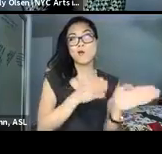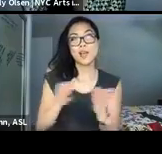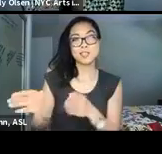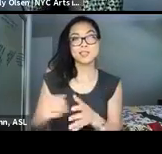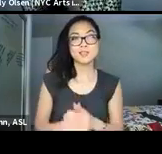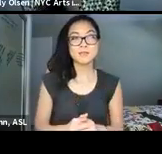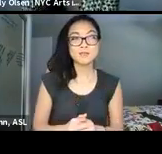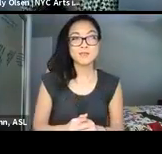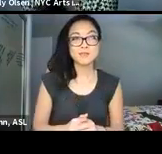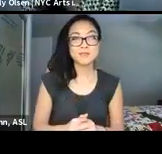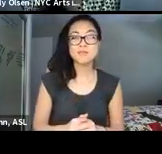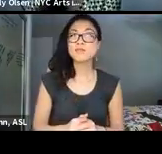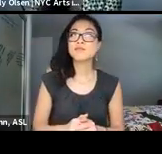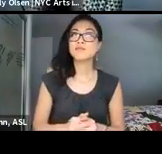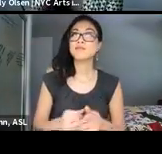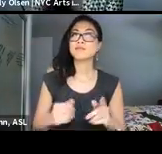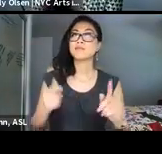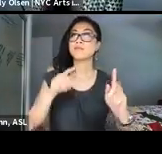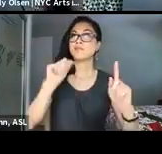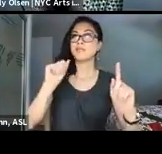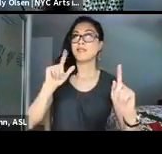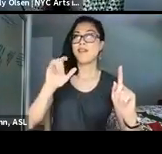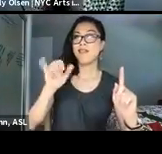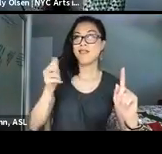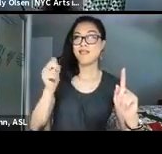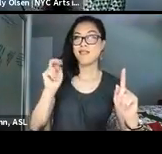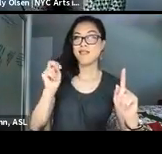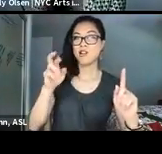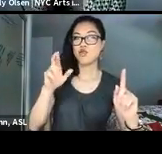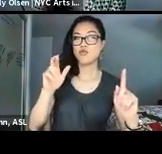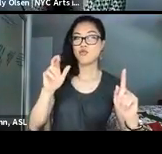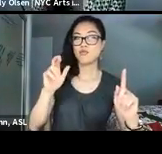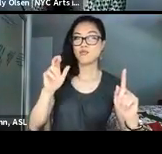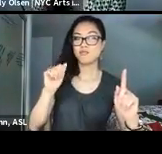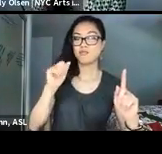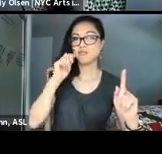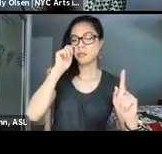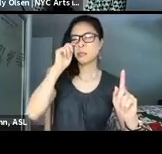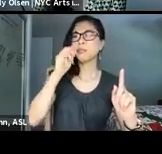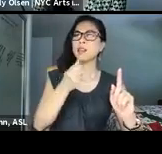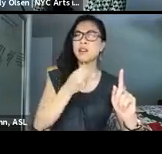faced with. I say that because I hope everyone